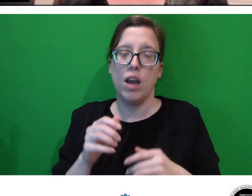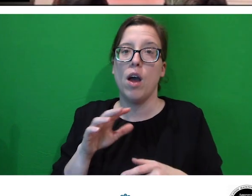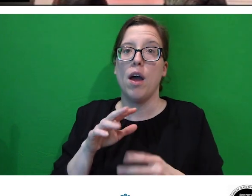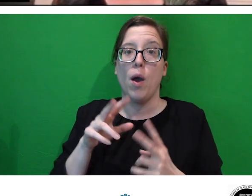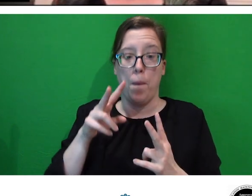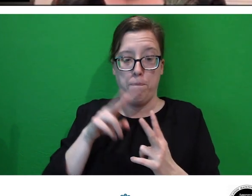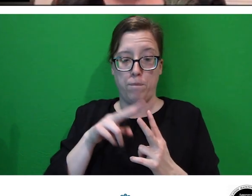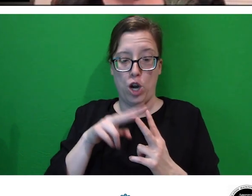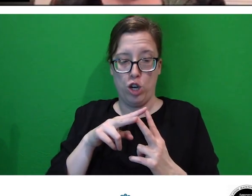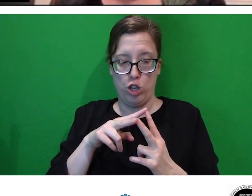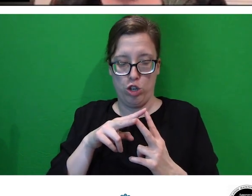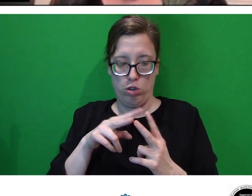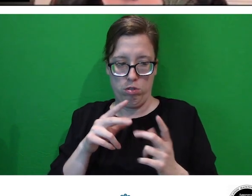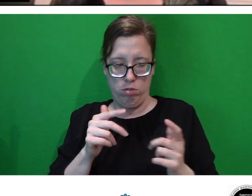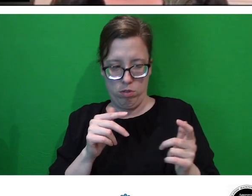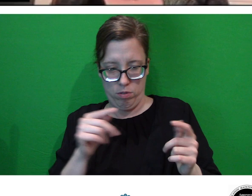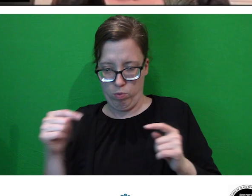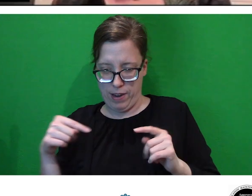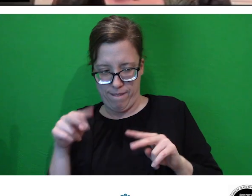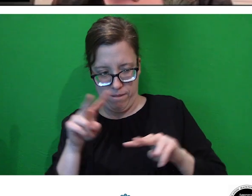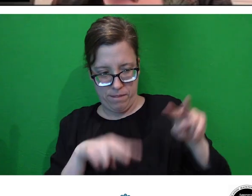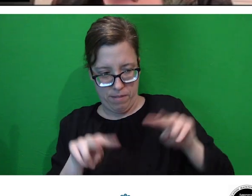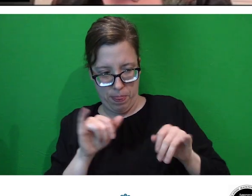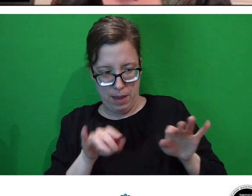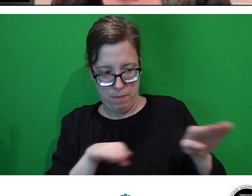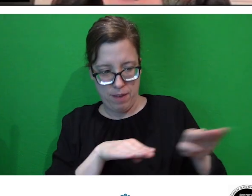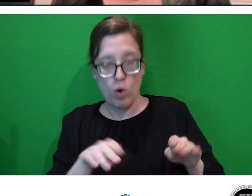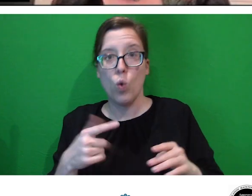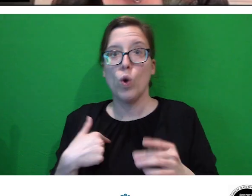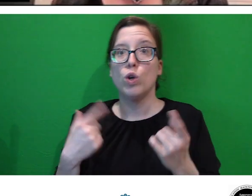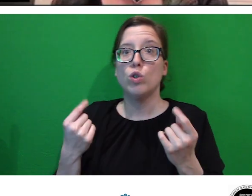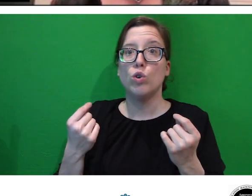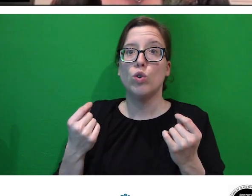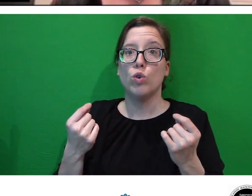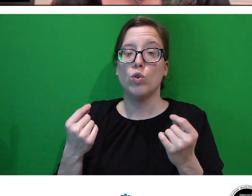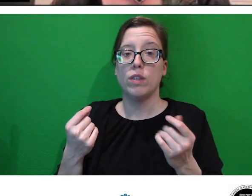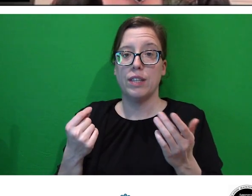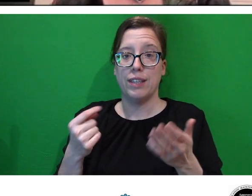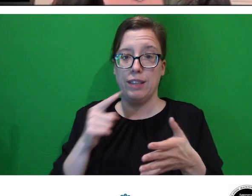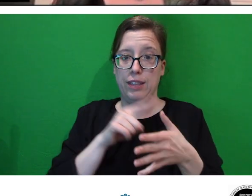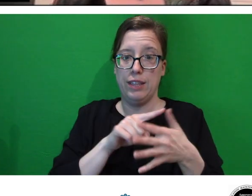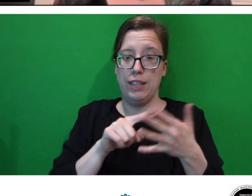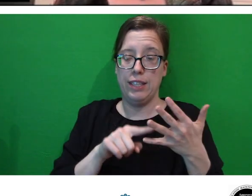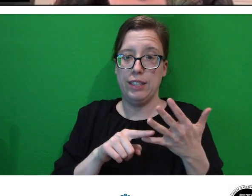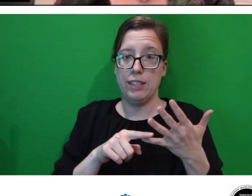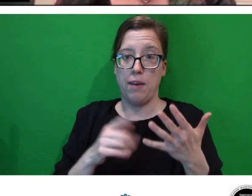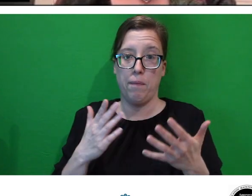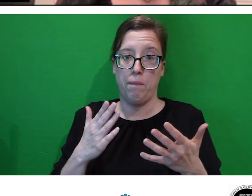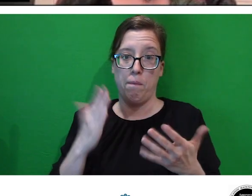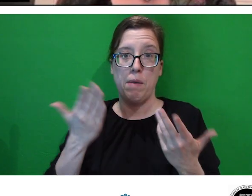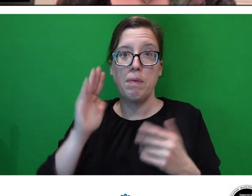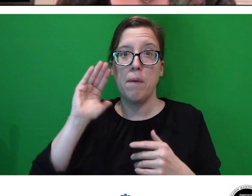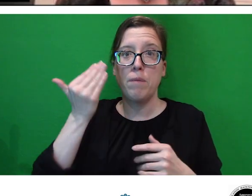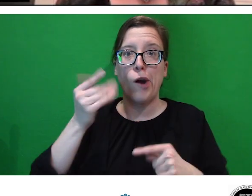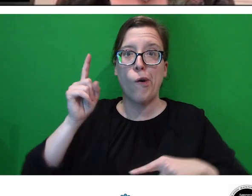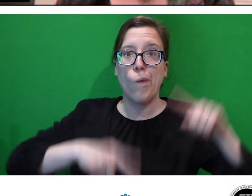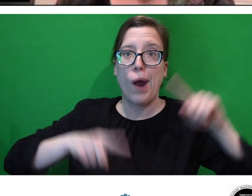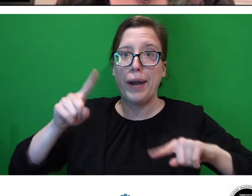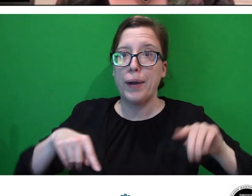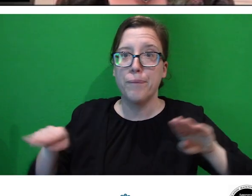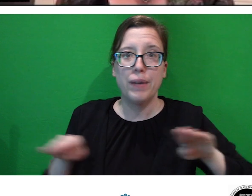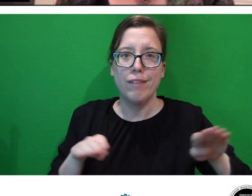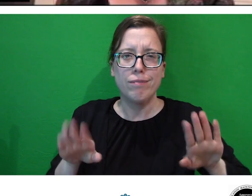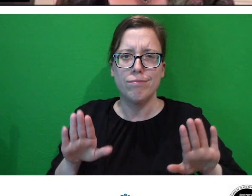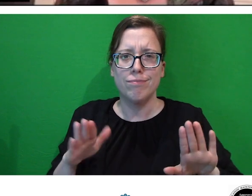the kids do to derive as much meaning as possible. And as partners interpret these behaviors,